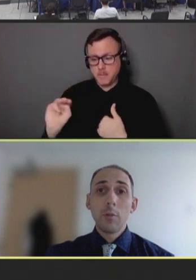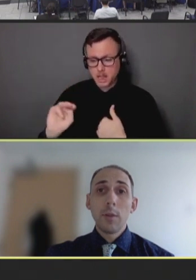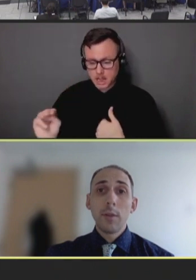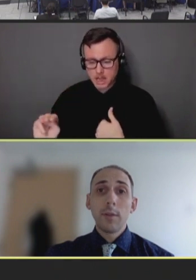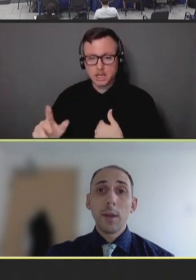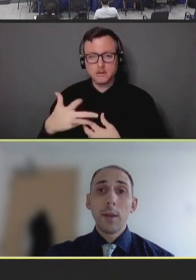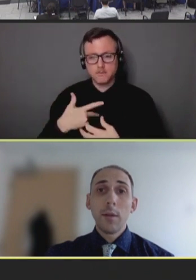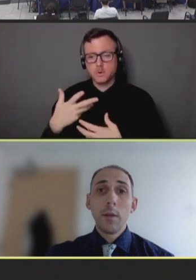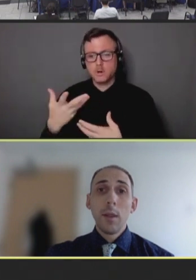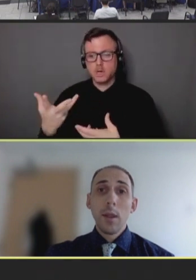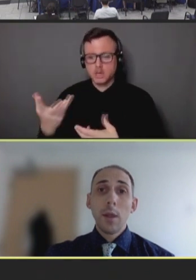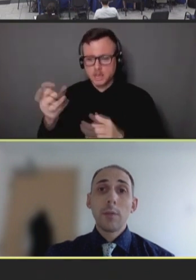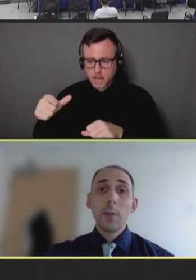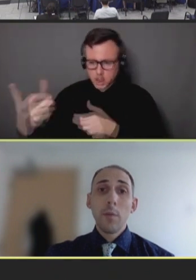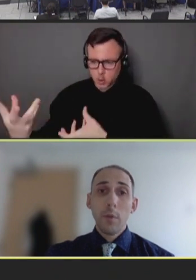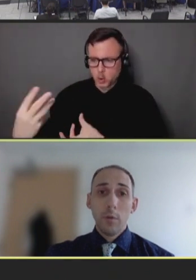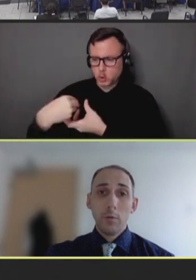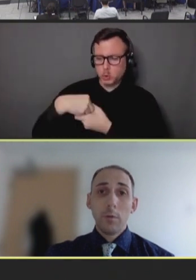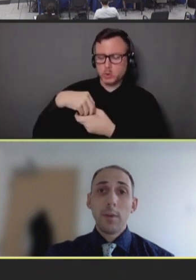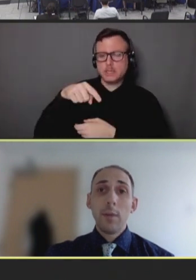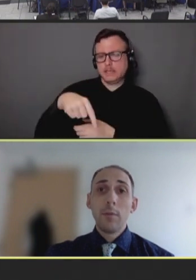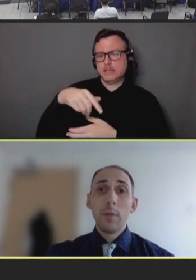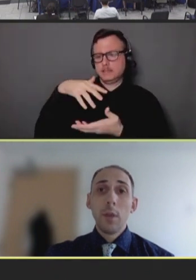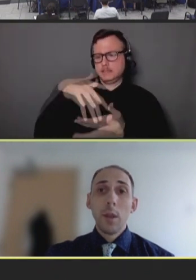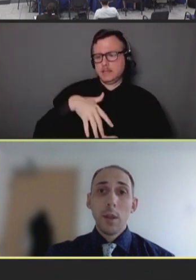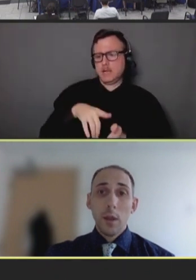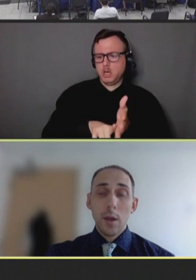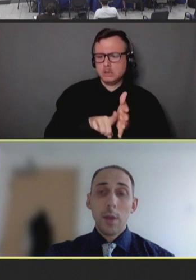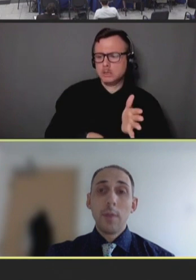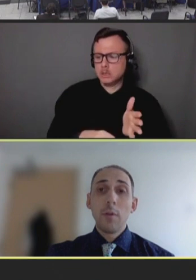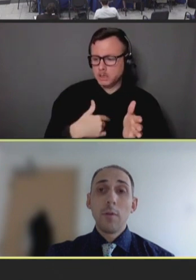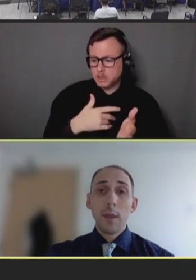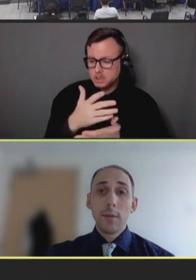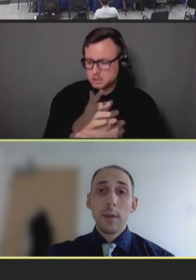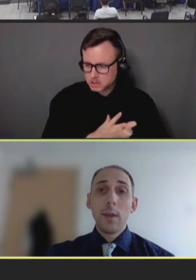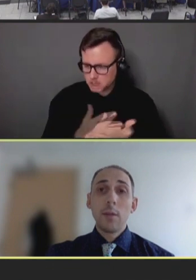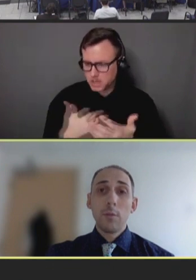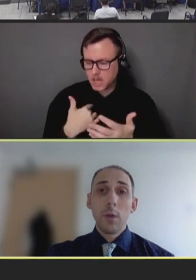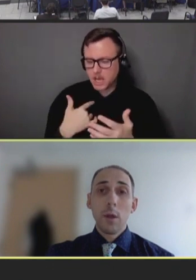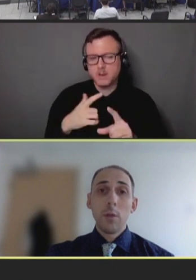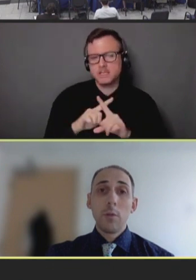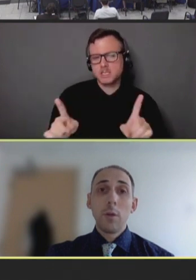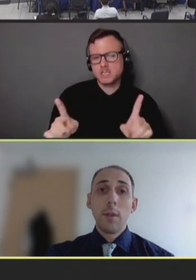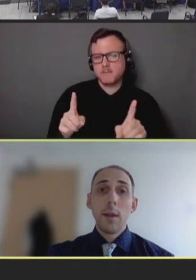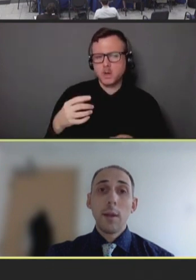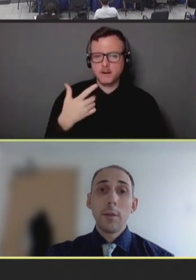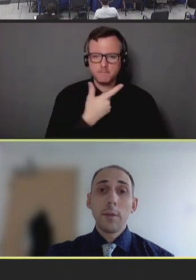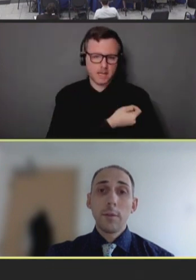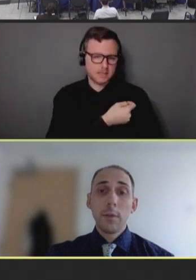in the study. Some of those received a different vaccine and so were not included in the analysis.